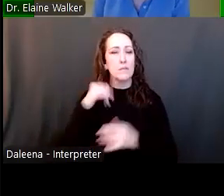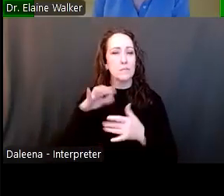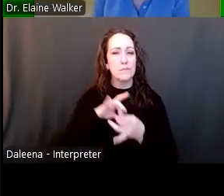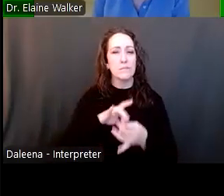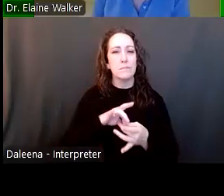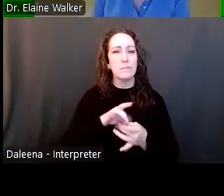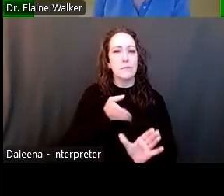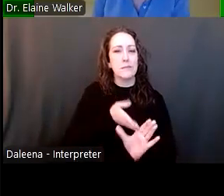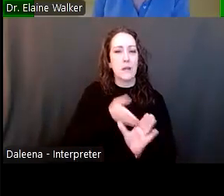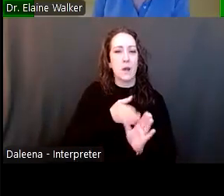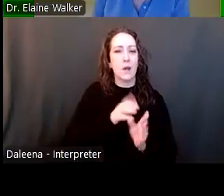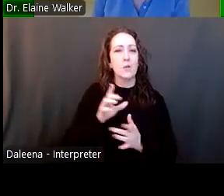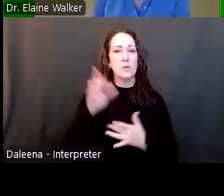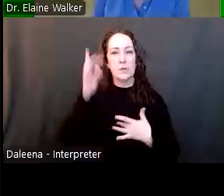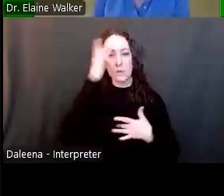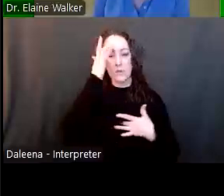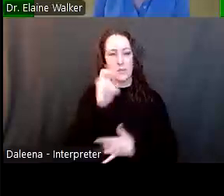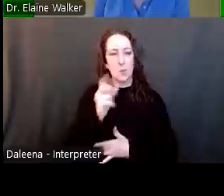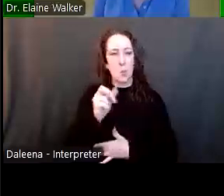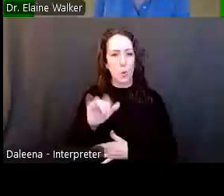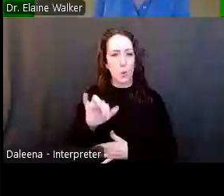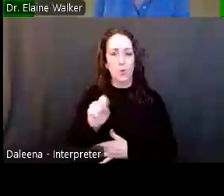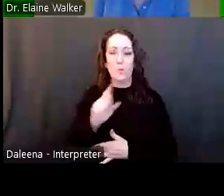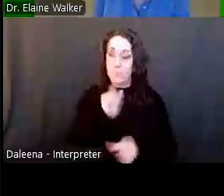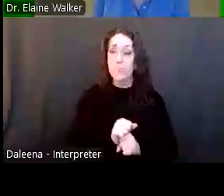going to give her a a real introduction in a minute but I just wanted to mention a few